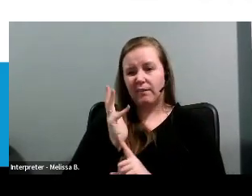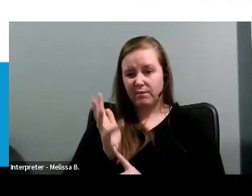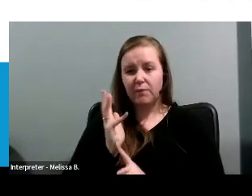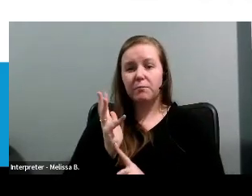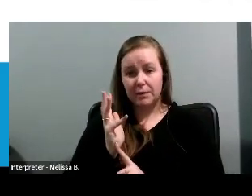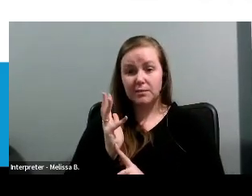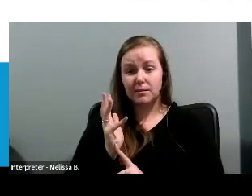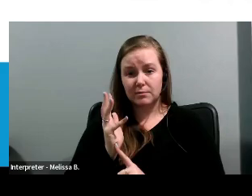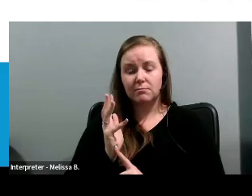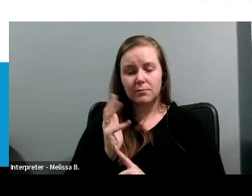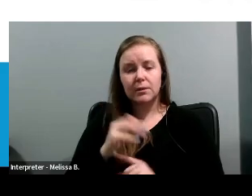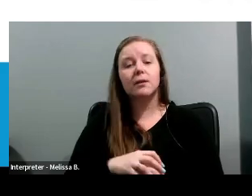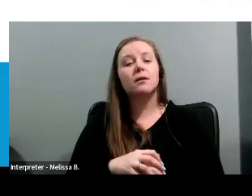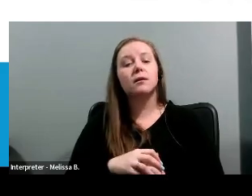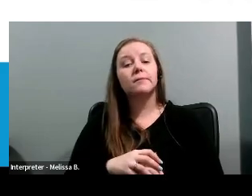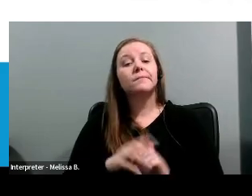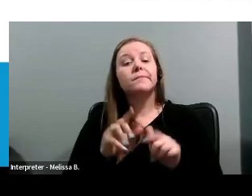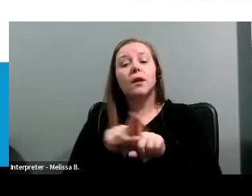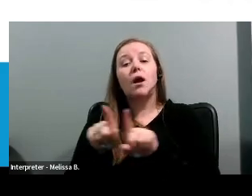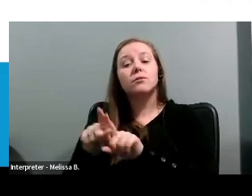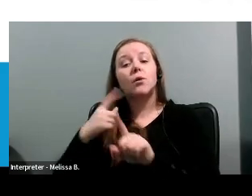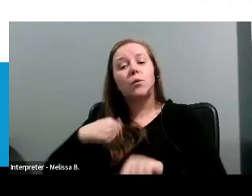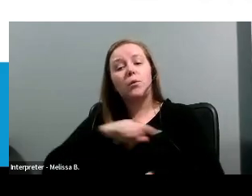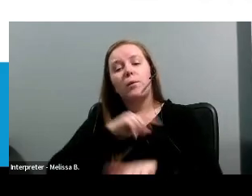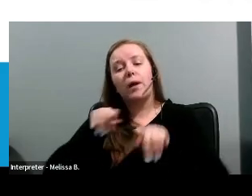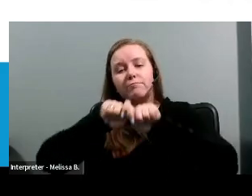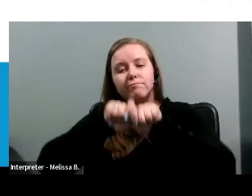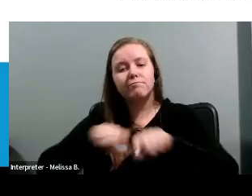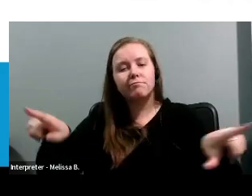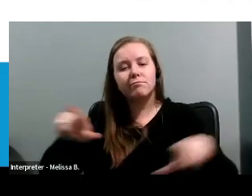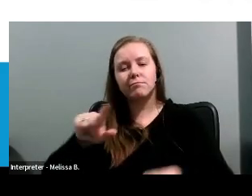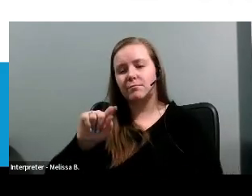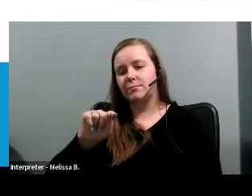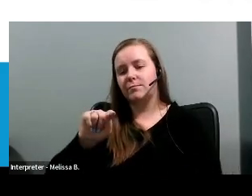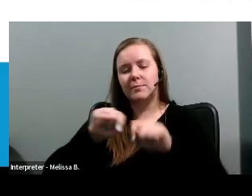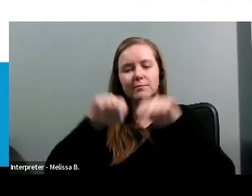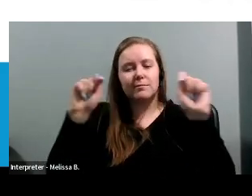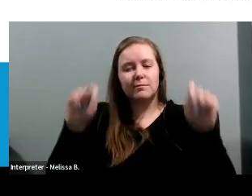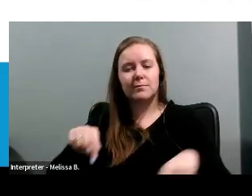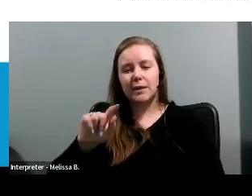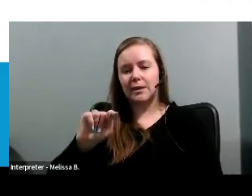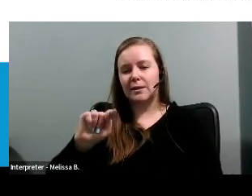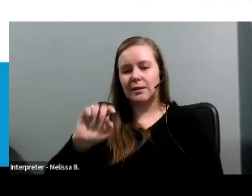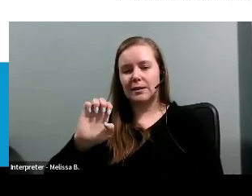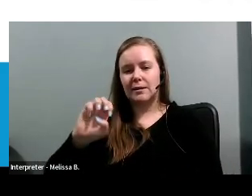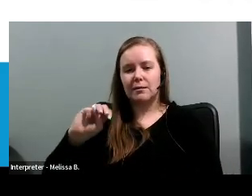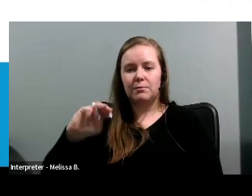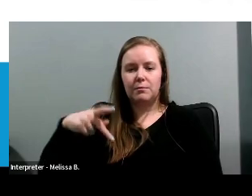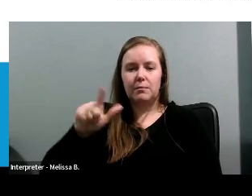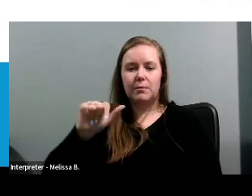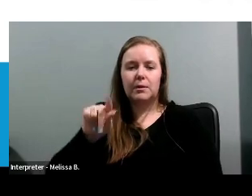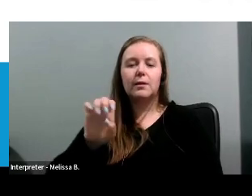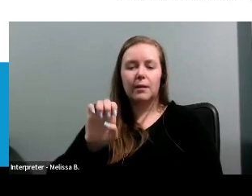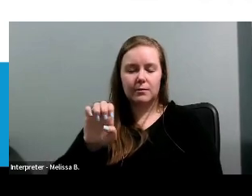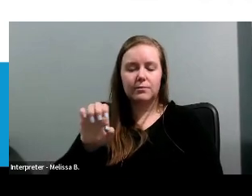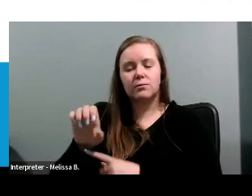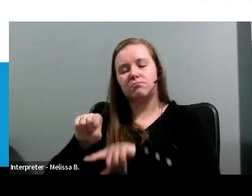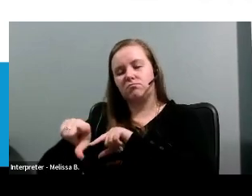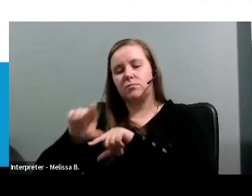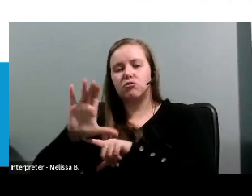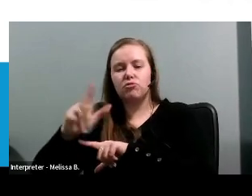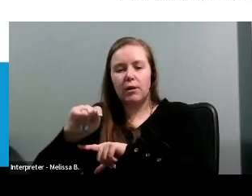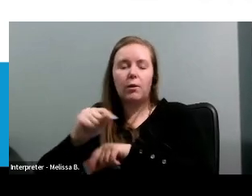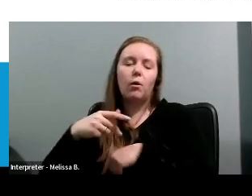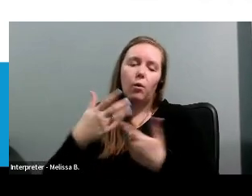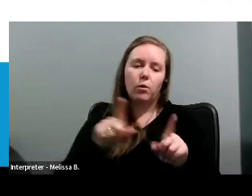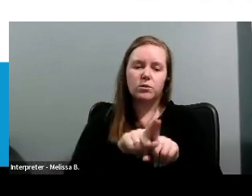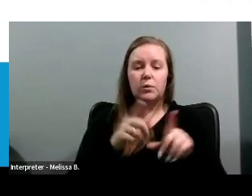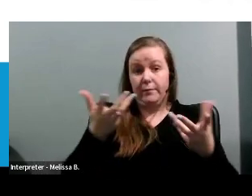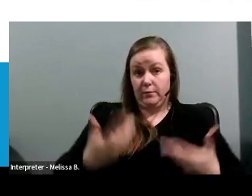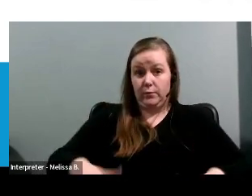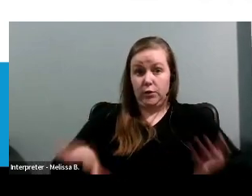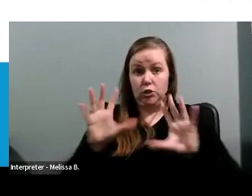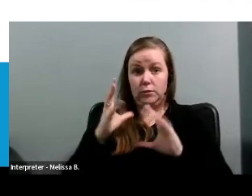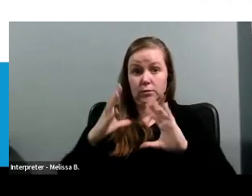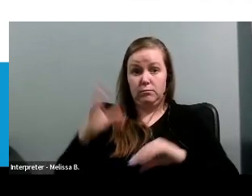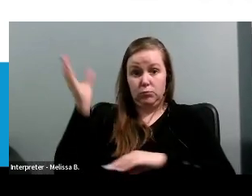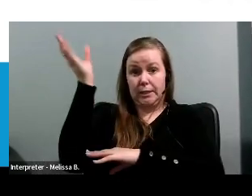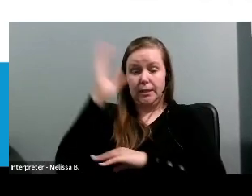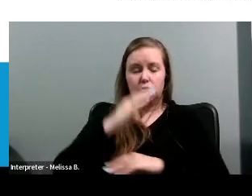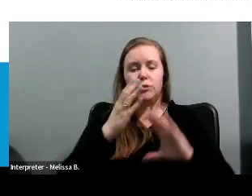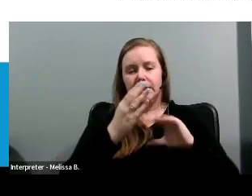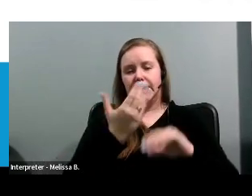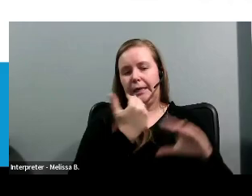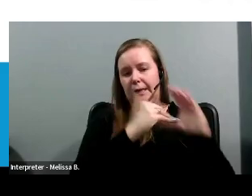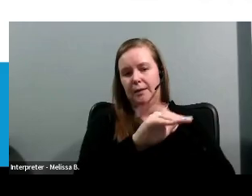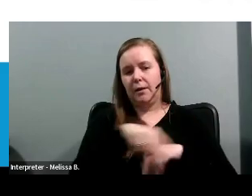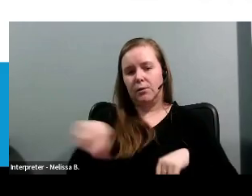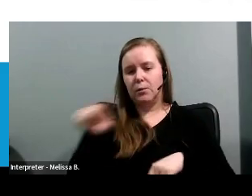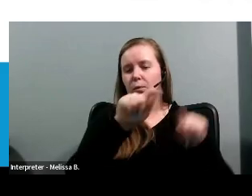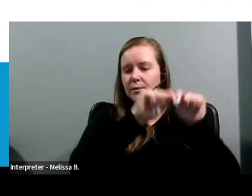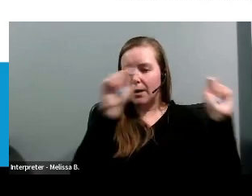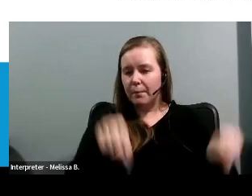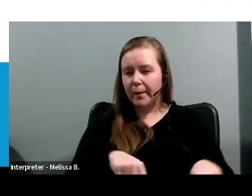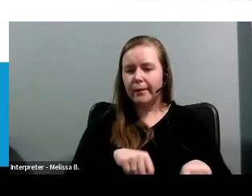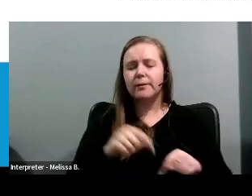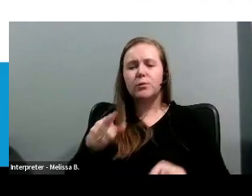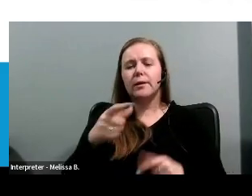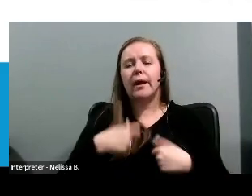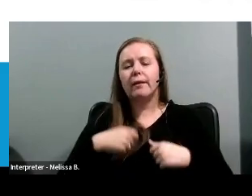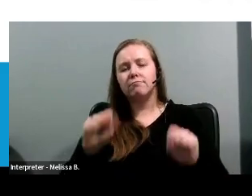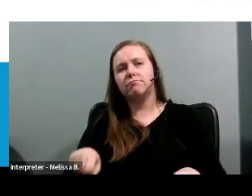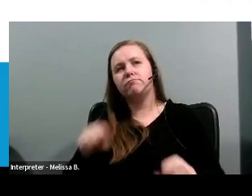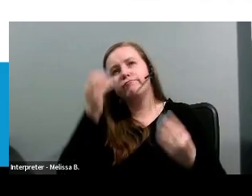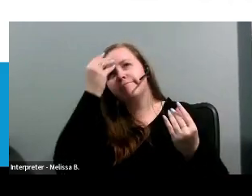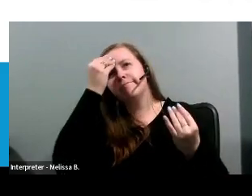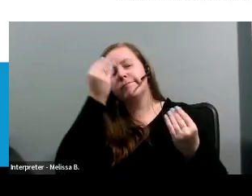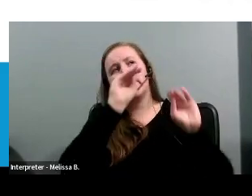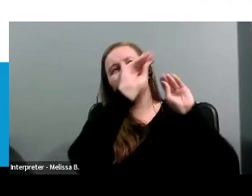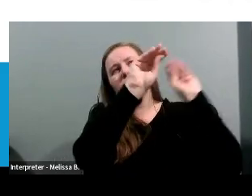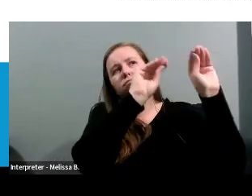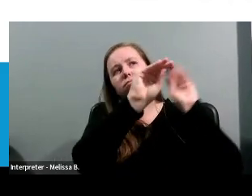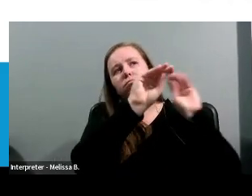Shannon Spencer (she/her): And we will also be sharing a template, in the chat, but also in our follow-up email to everybody, where that could help you… it'll help you sort of organize those ideas into sort of a coherent flow or form,